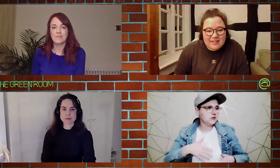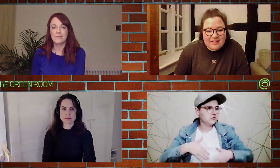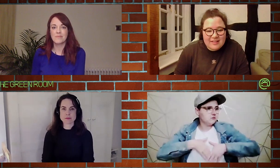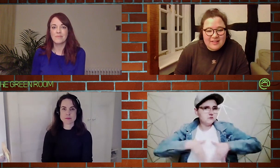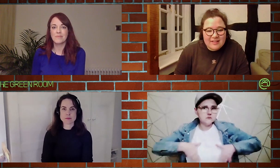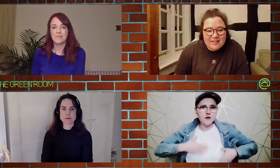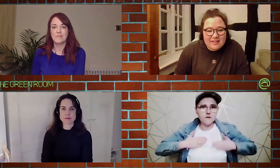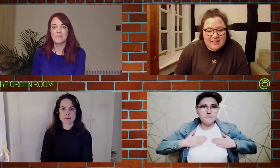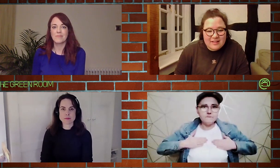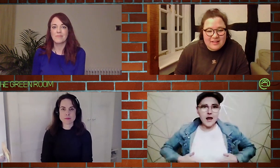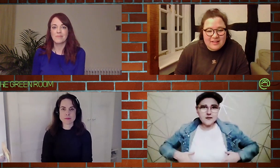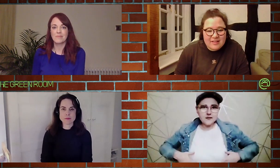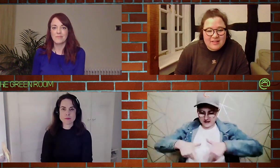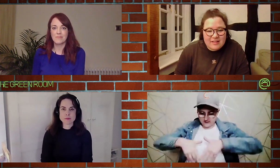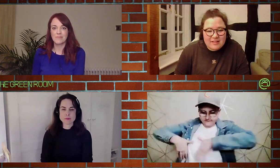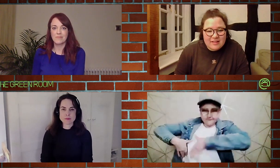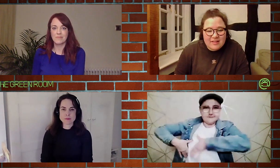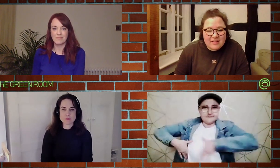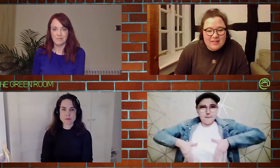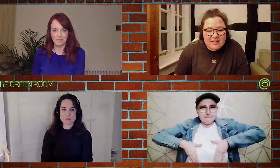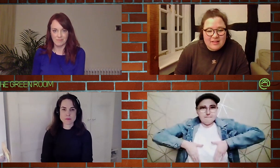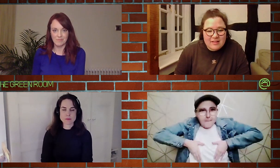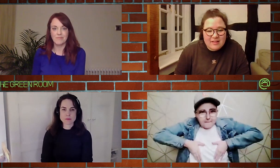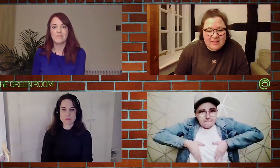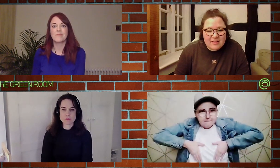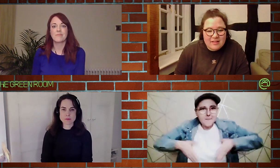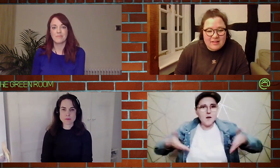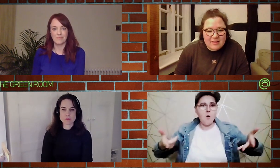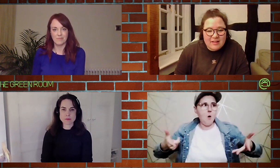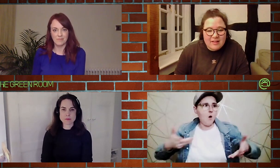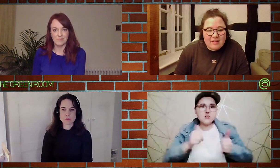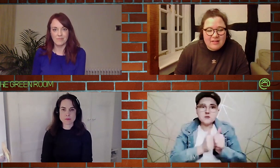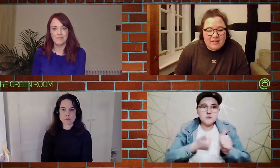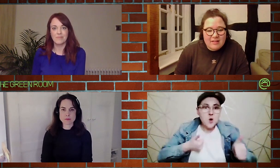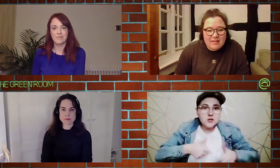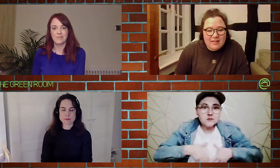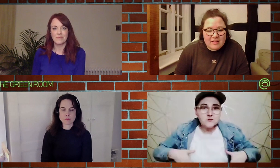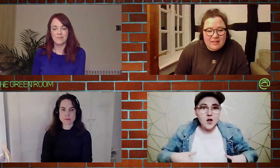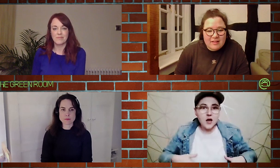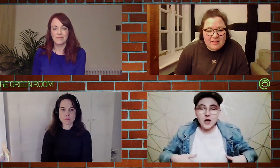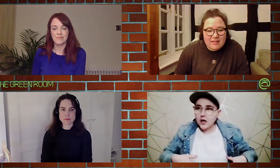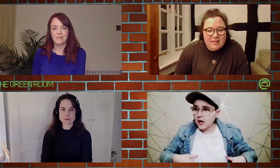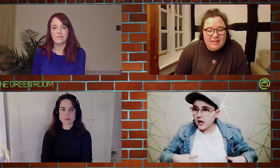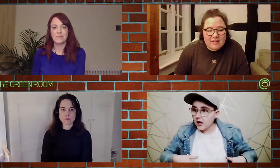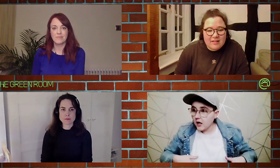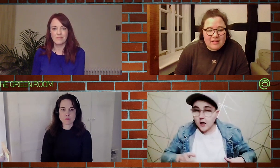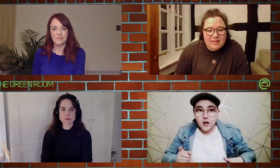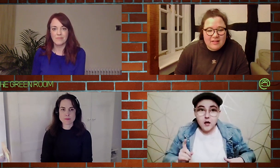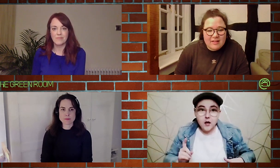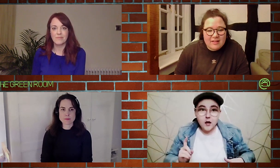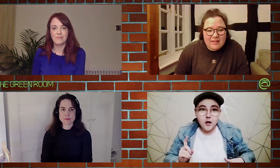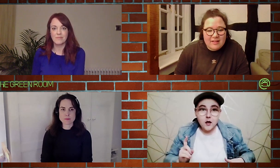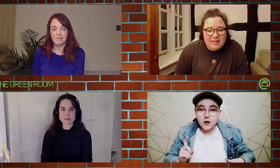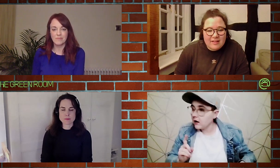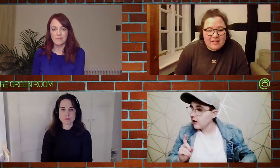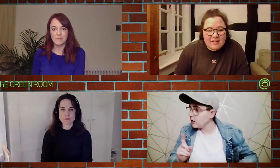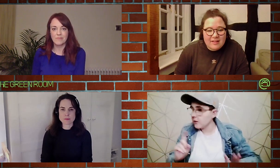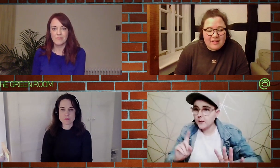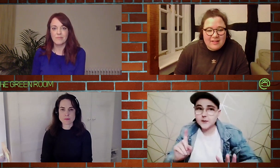you mean? What do you need? and she said, well what do you need? Do you want a sports bra? Or do you want binding? Or